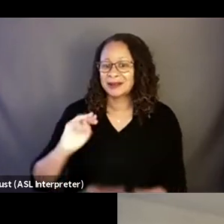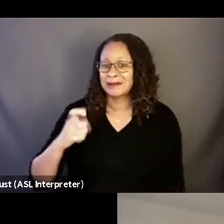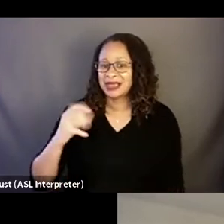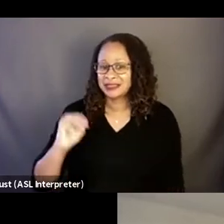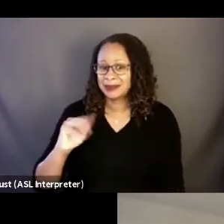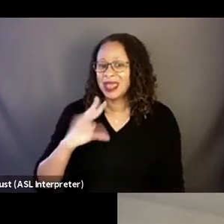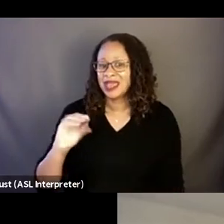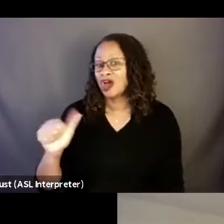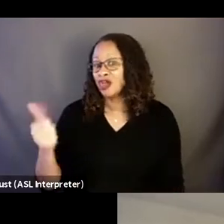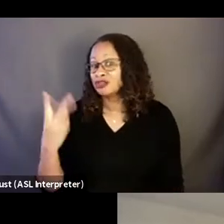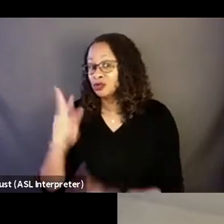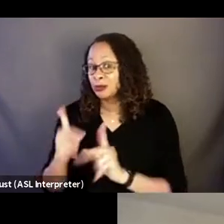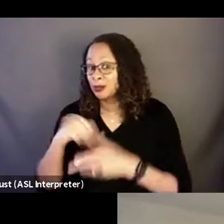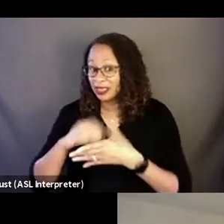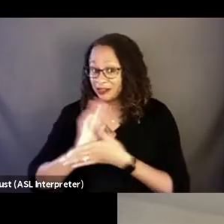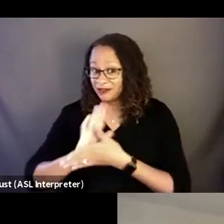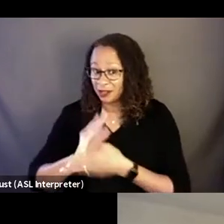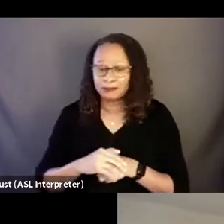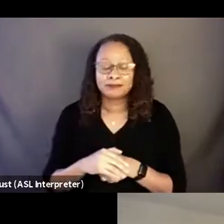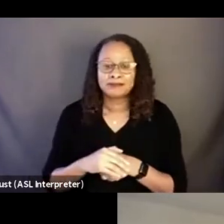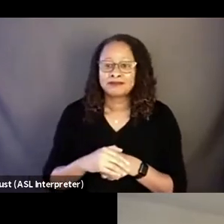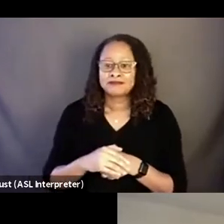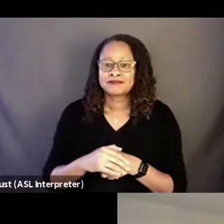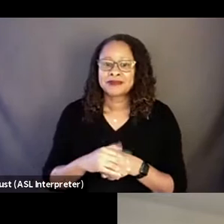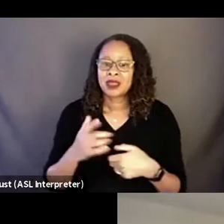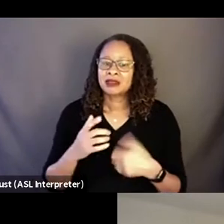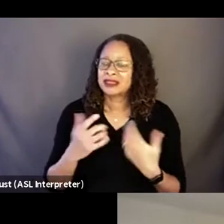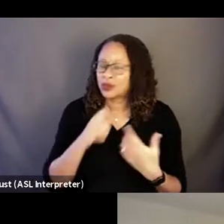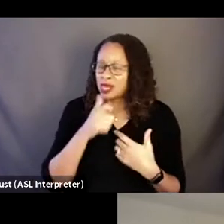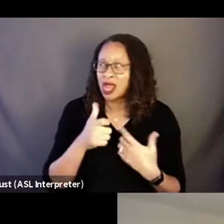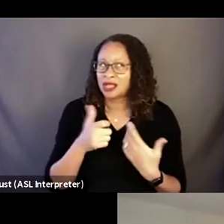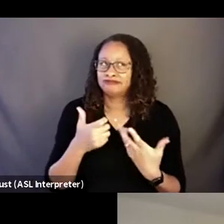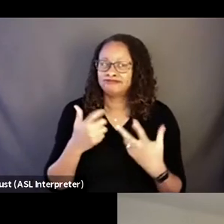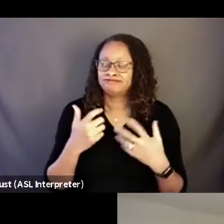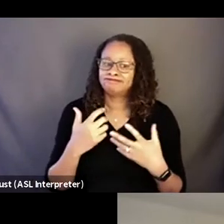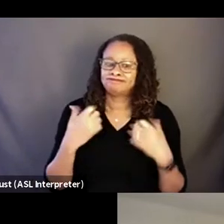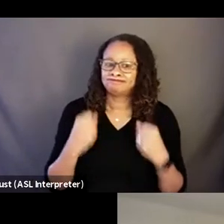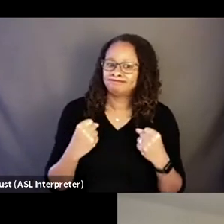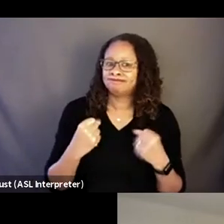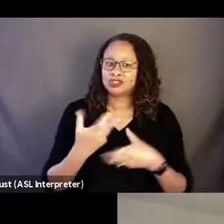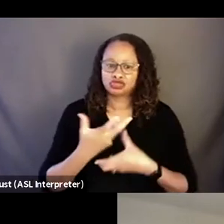about wanting to or about trusting the process or about even finding space in their lives